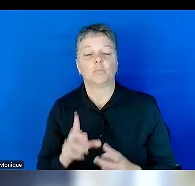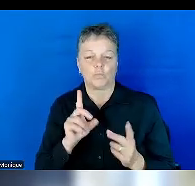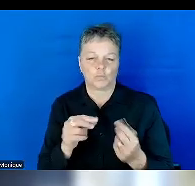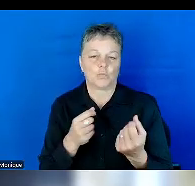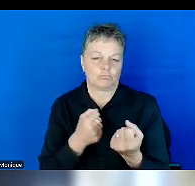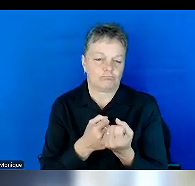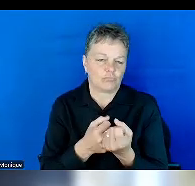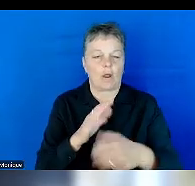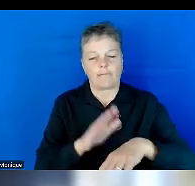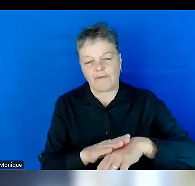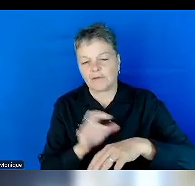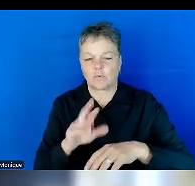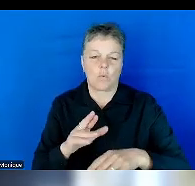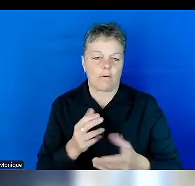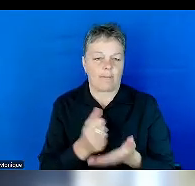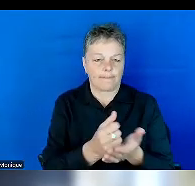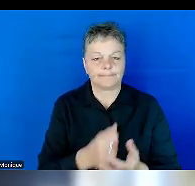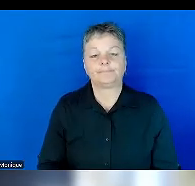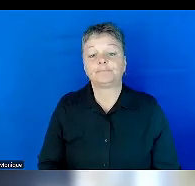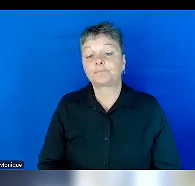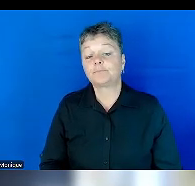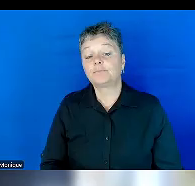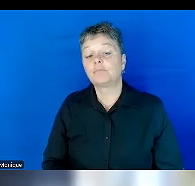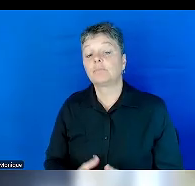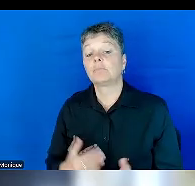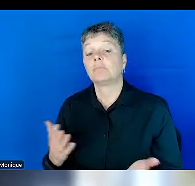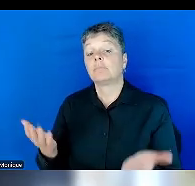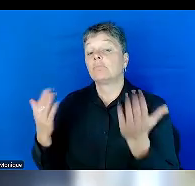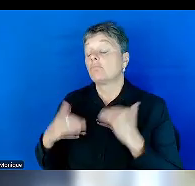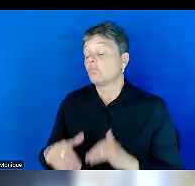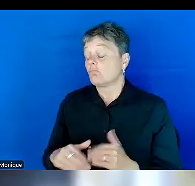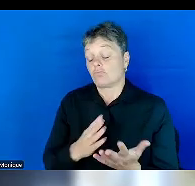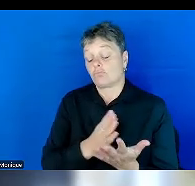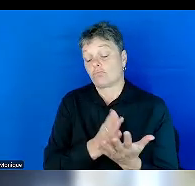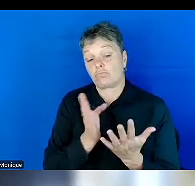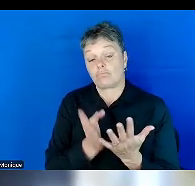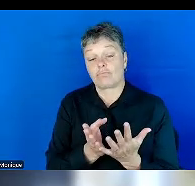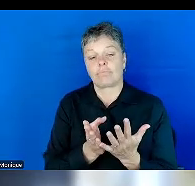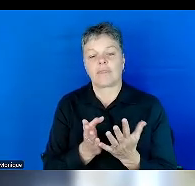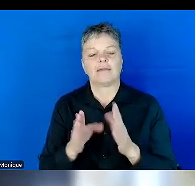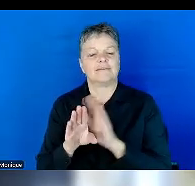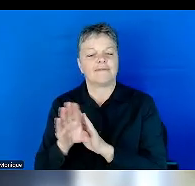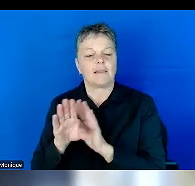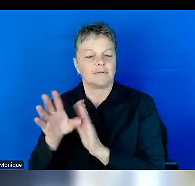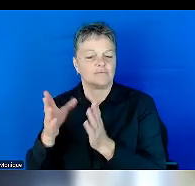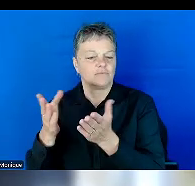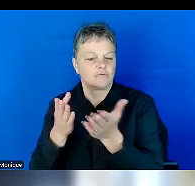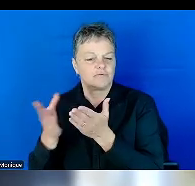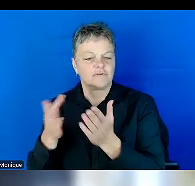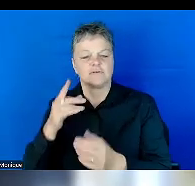which includes passport funding. Um or if you're having an issue at the group home,